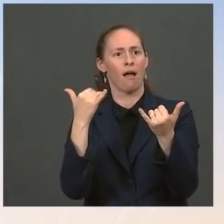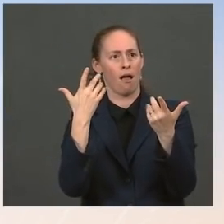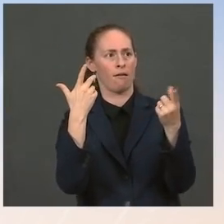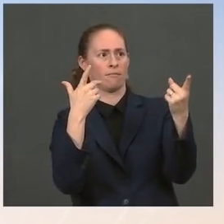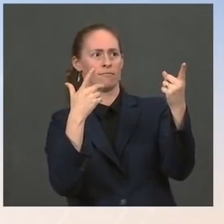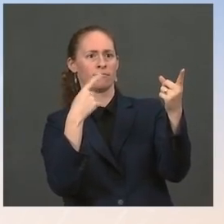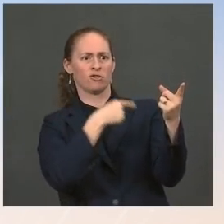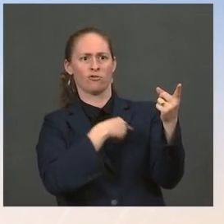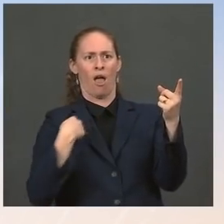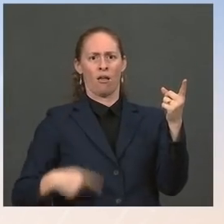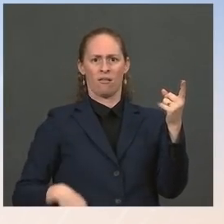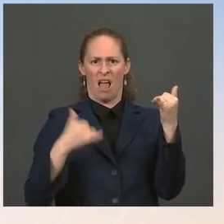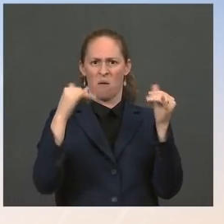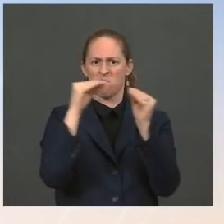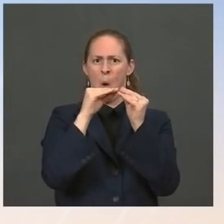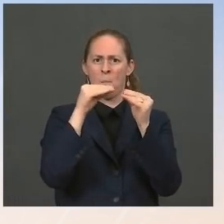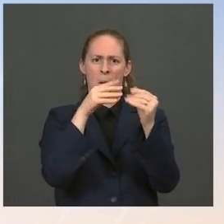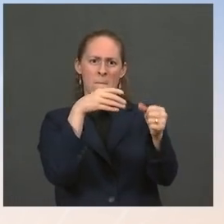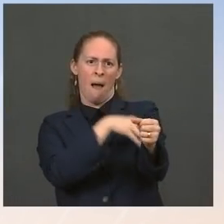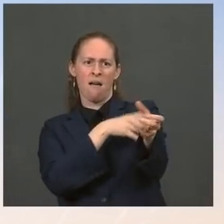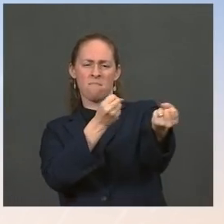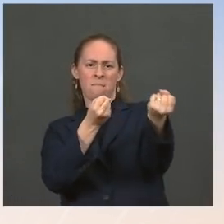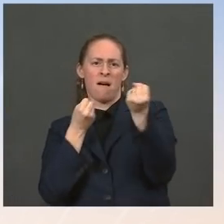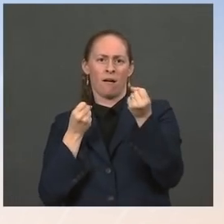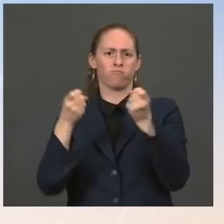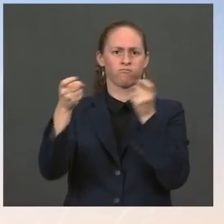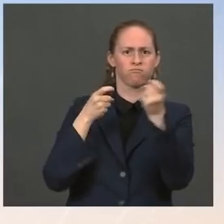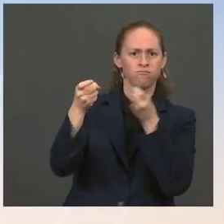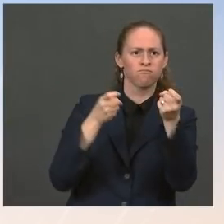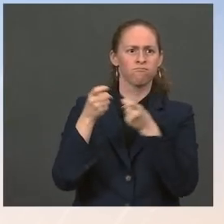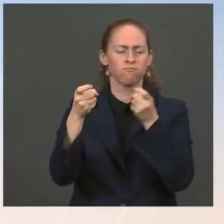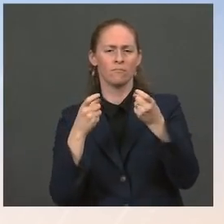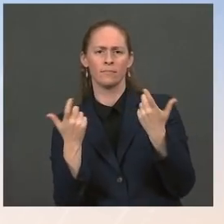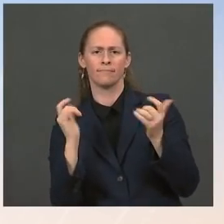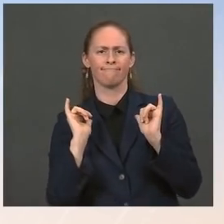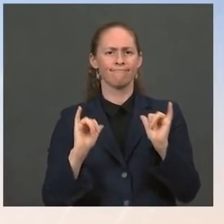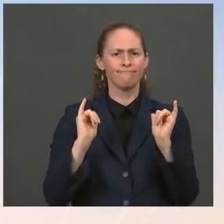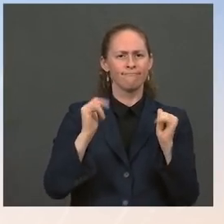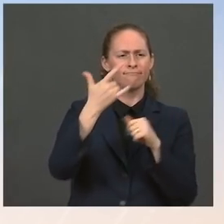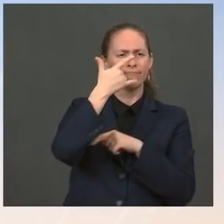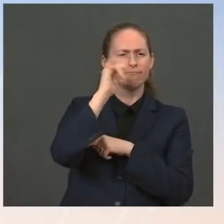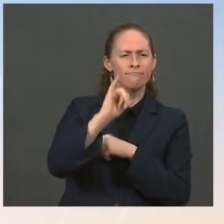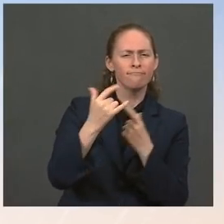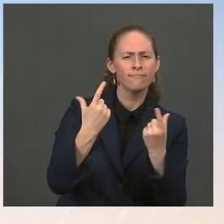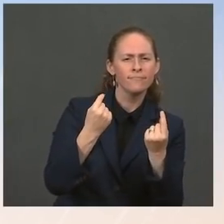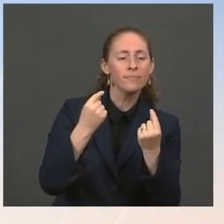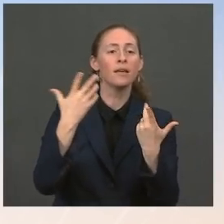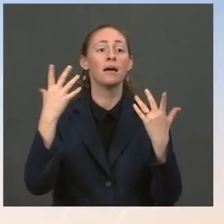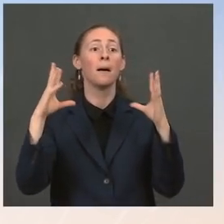We're still working through what that would look like, when, and, of course, the final details. So we don't quite have them yet.